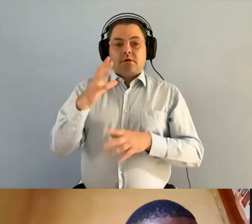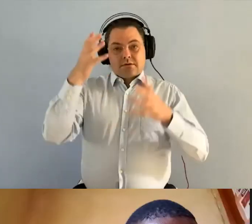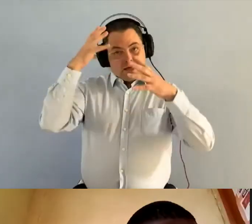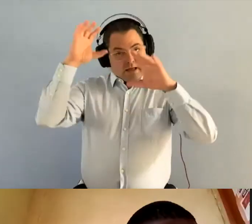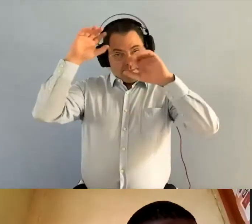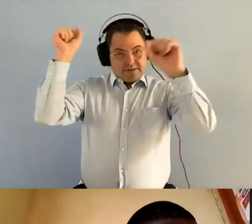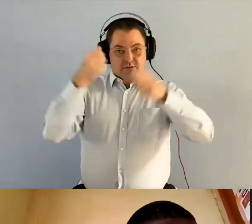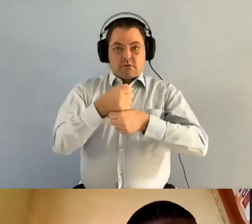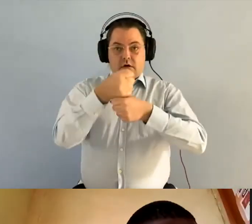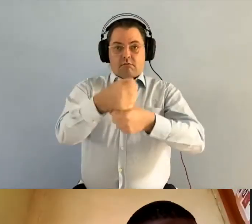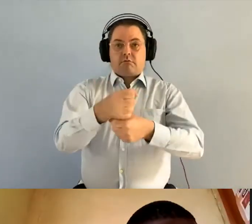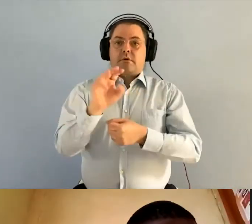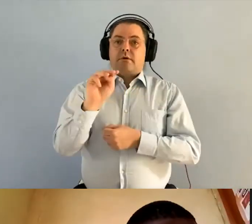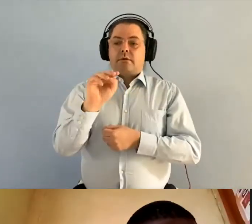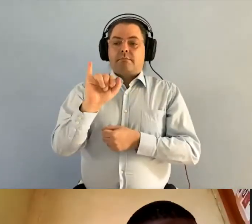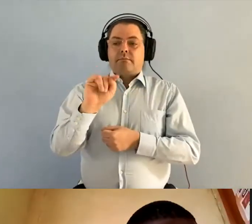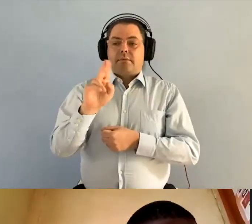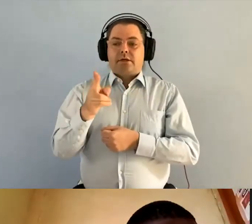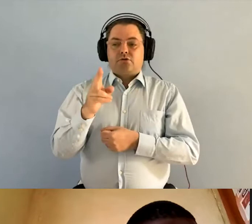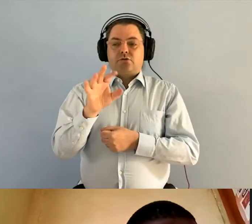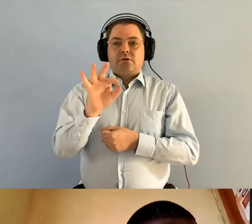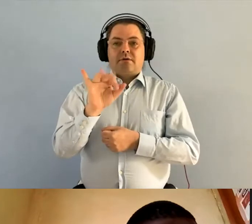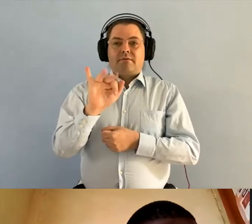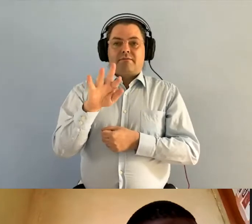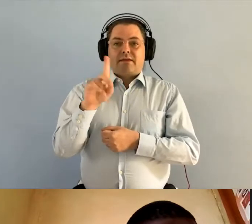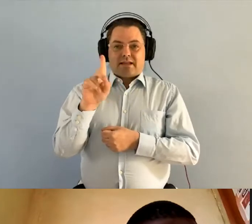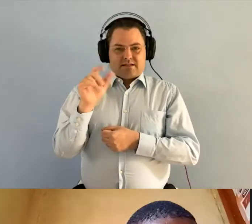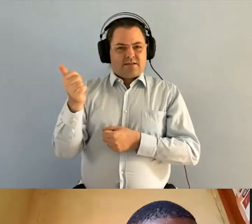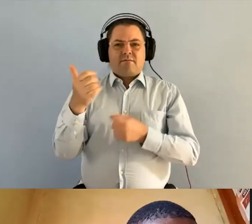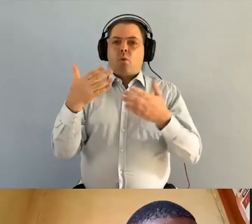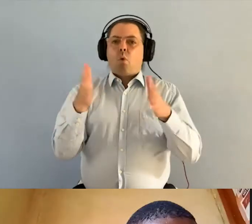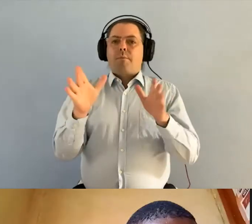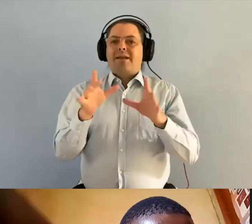sorry, colleagues about this. I want to invite